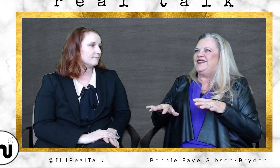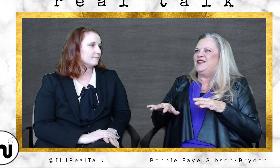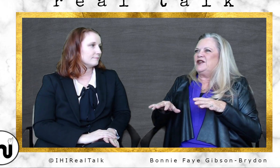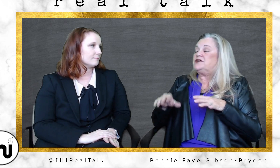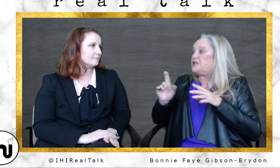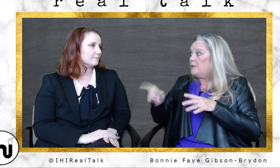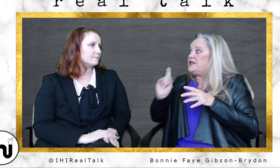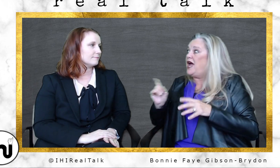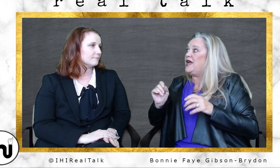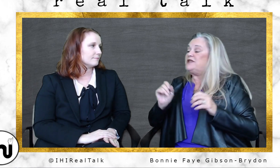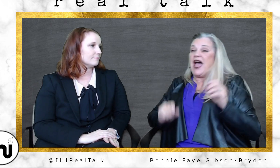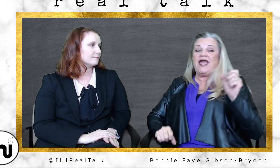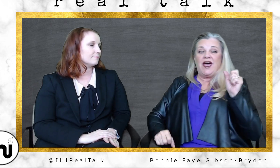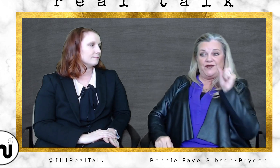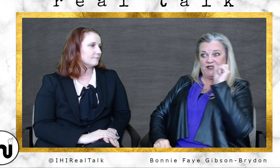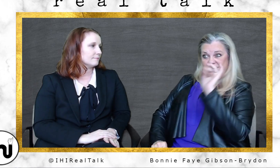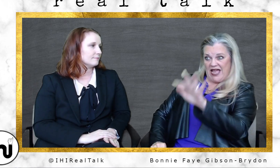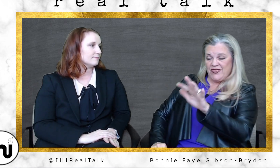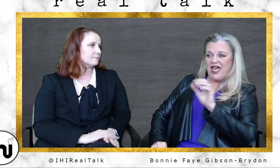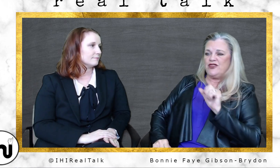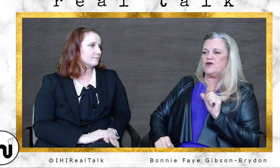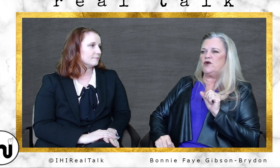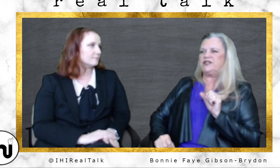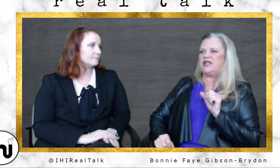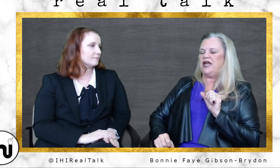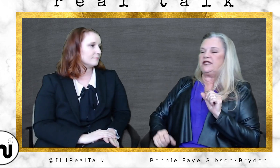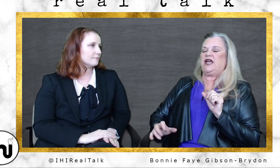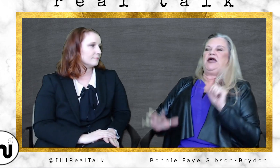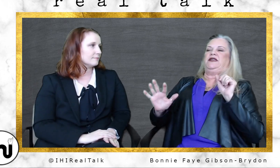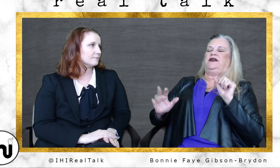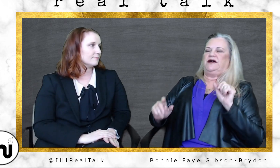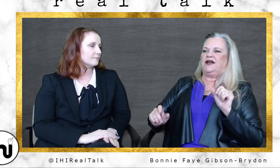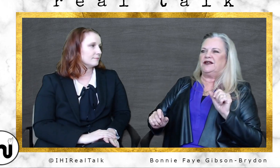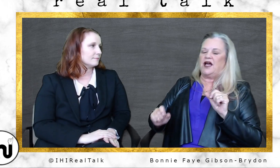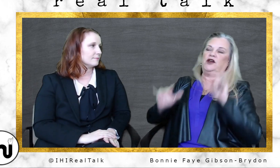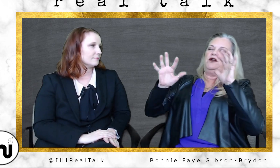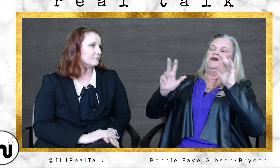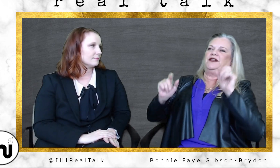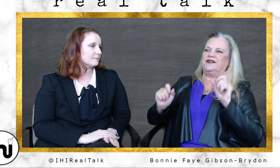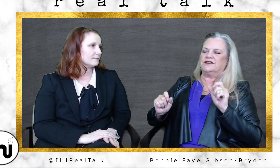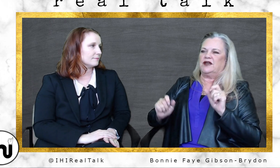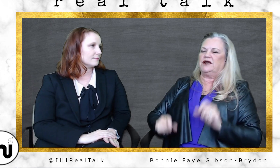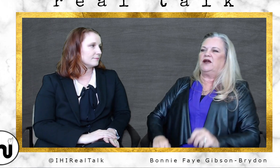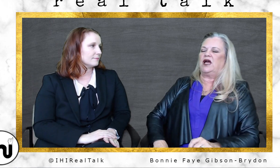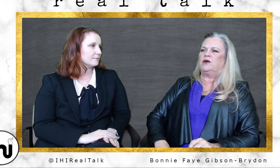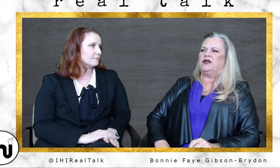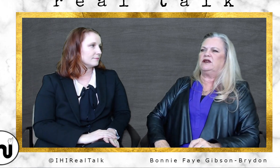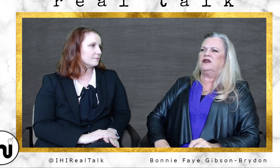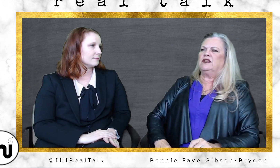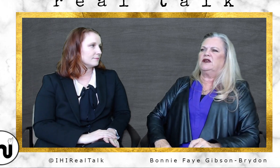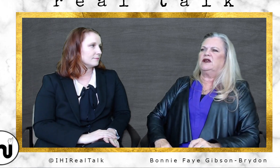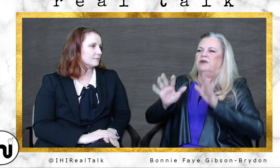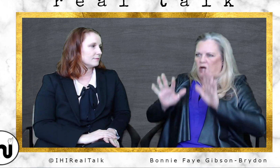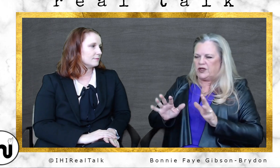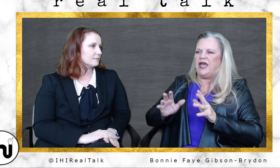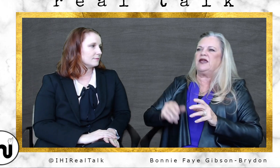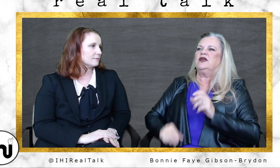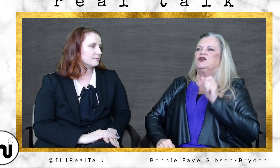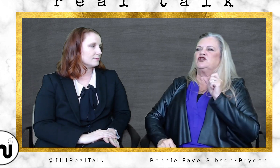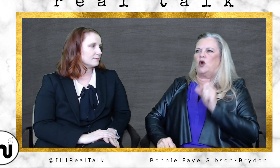sometimes I have done that: thrown a sign and gotten an "Uh, uh, uh..." I went okay, so I know